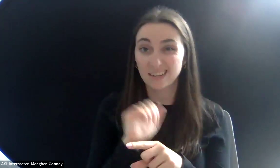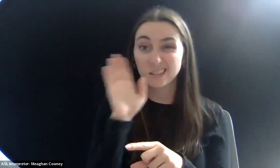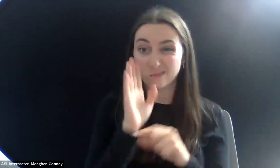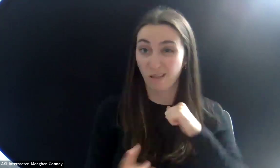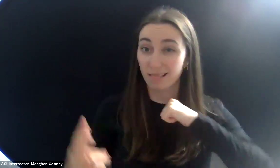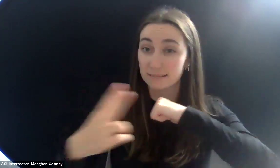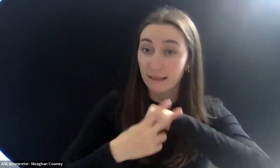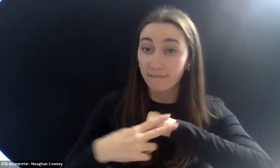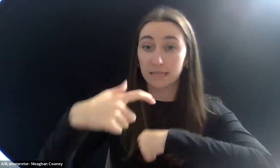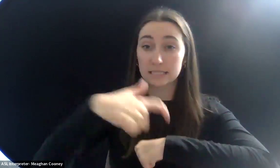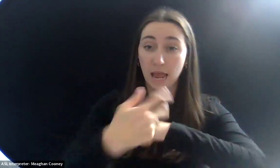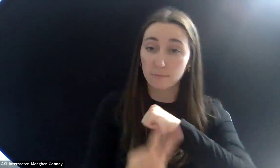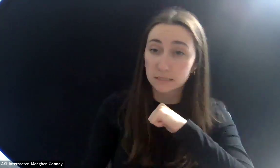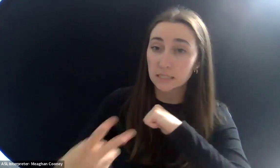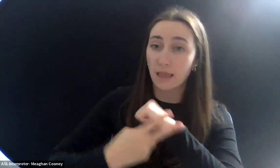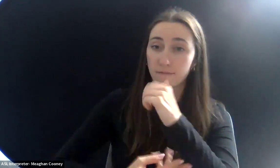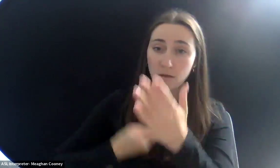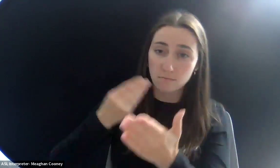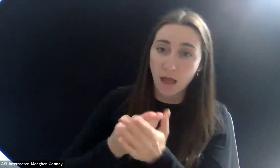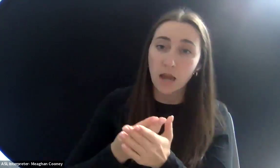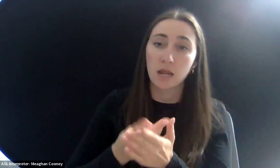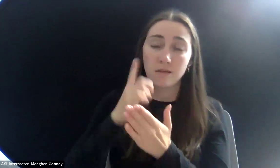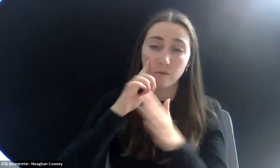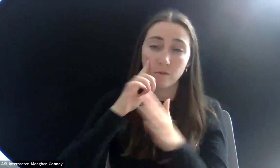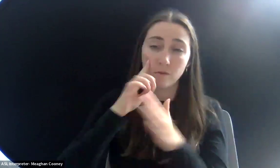and cost etcetera of doing all sorts of evaluations to